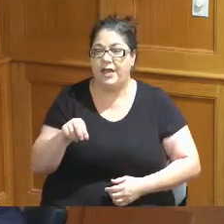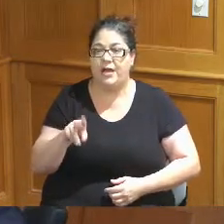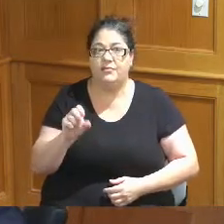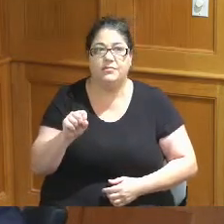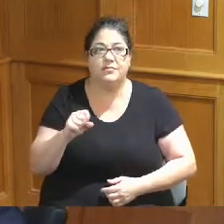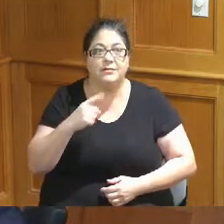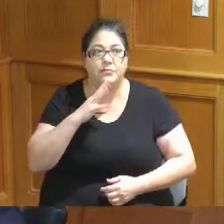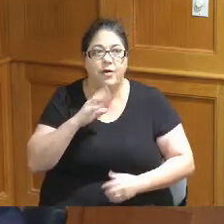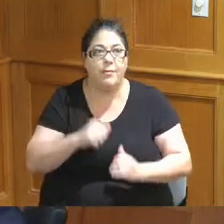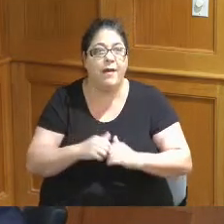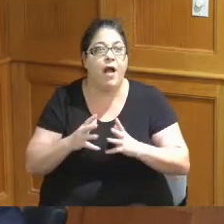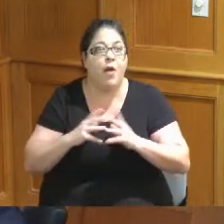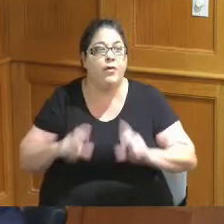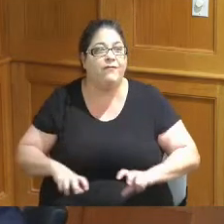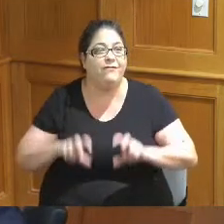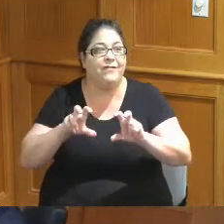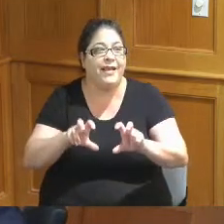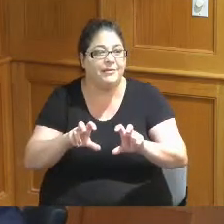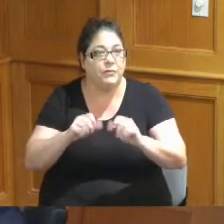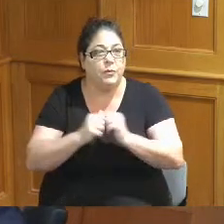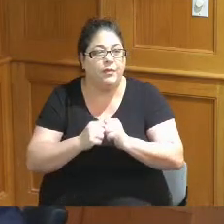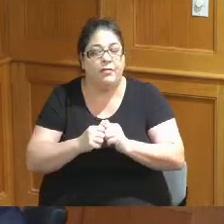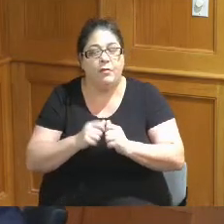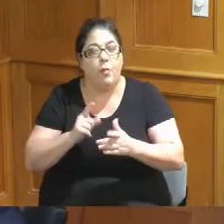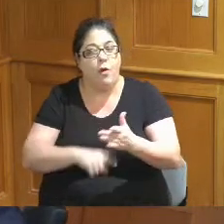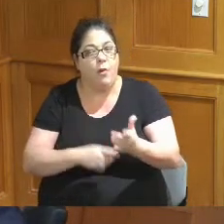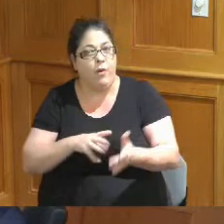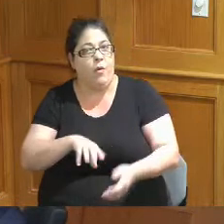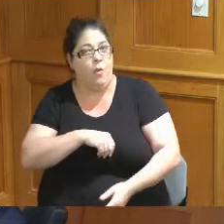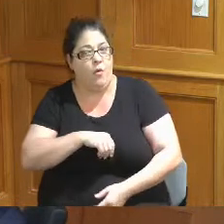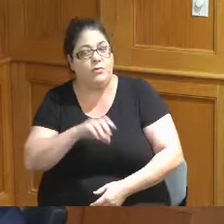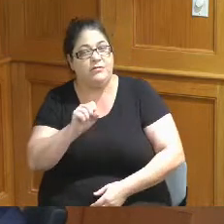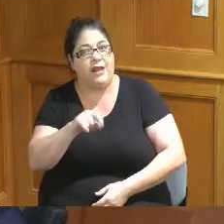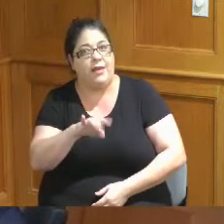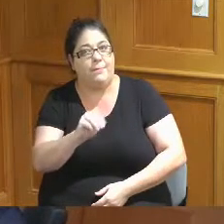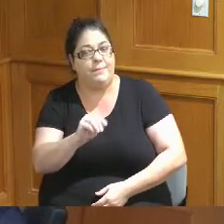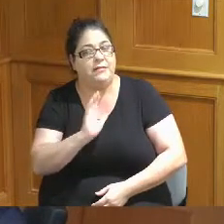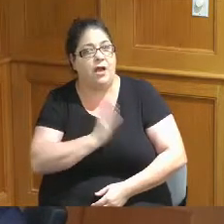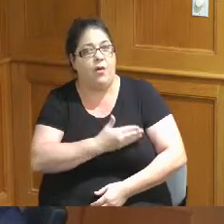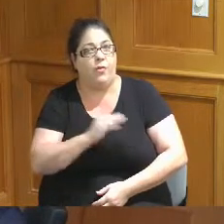bit about our investment as County into our asset which is the stadium and so just want to note that